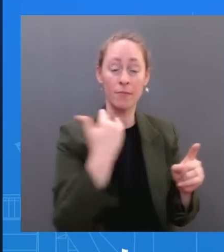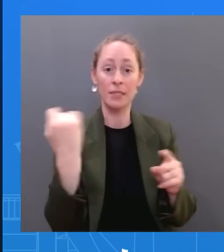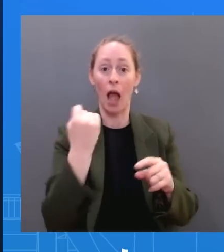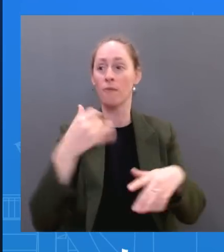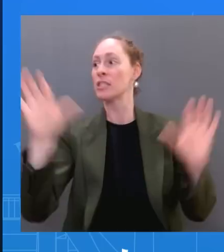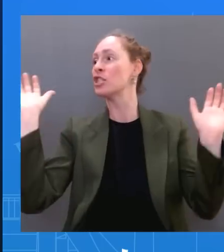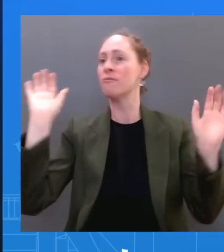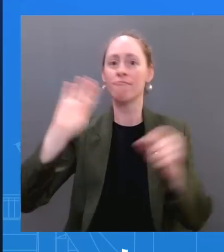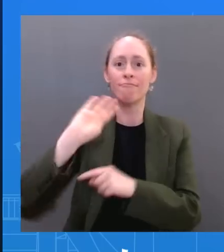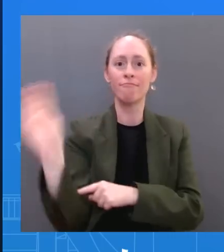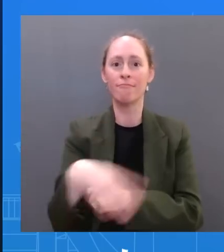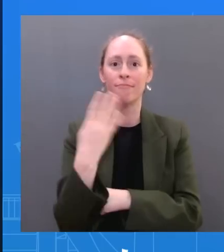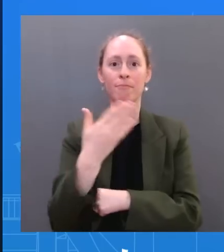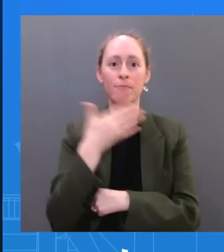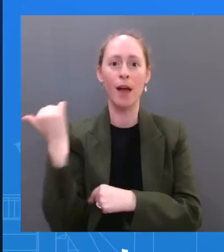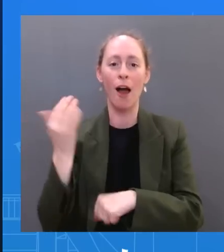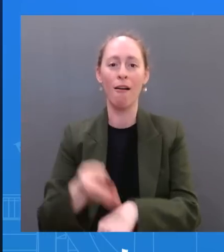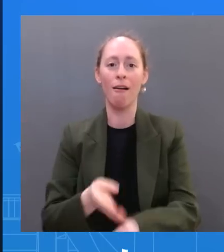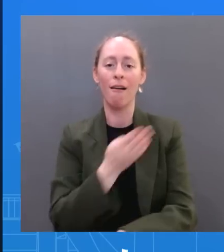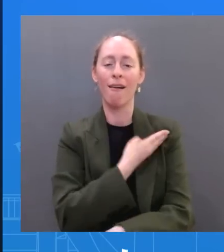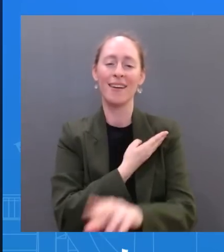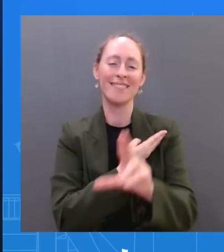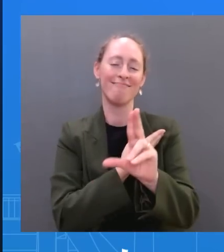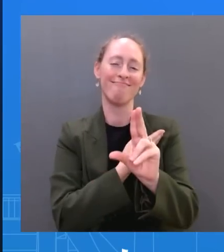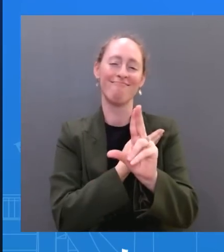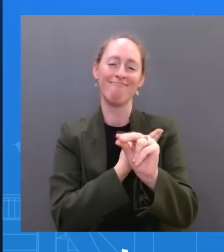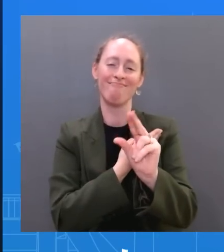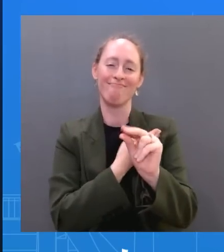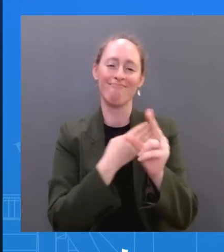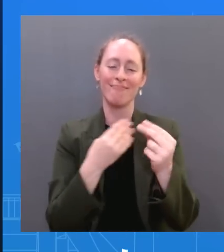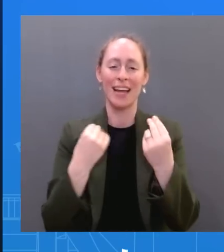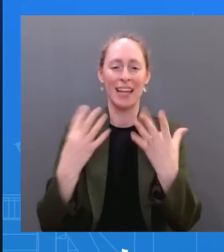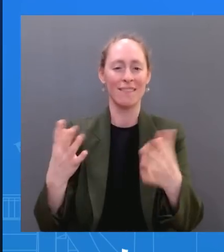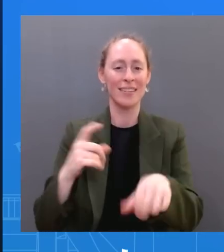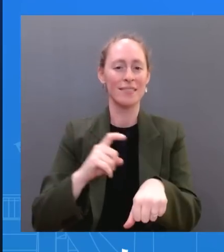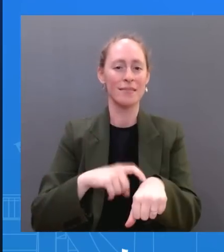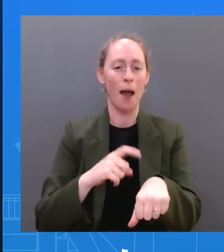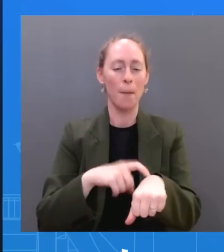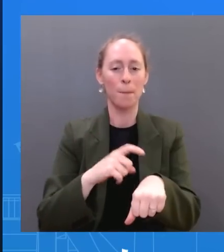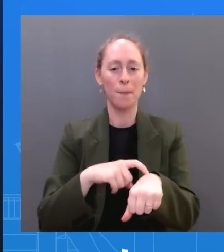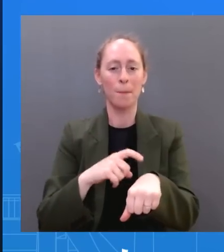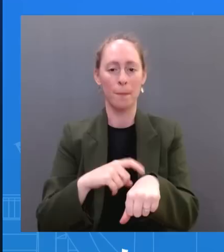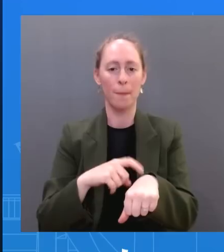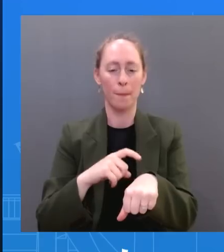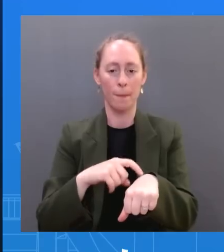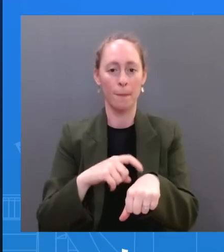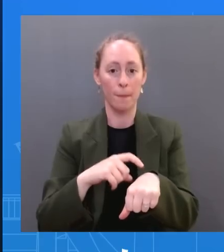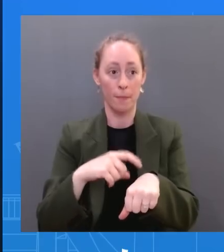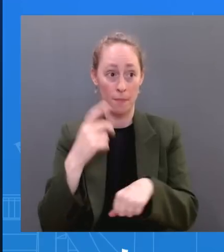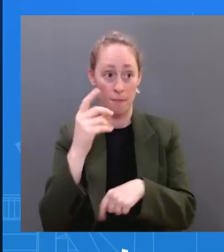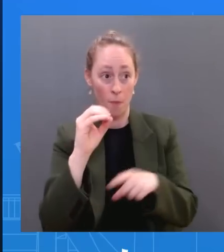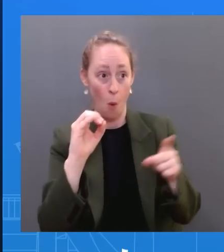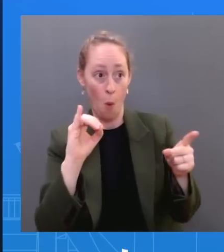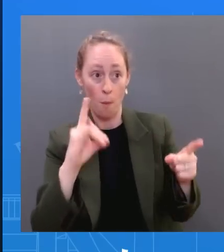we're having a positive impact on the price of oil and thereby a positive impact on the price of gas. And I think the President sees this